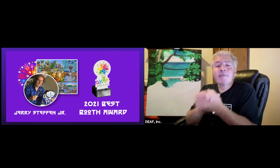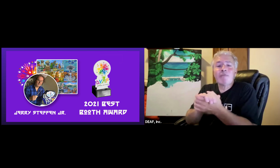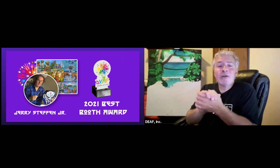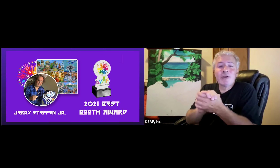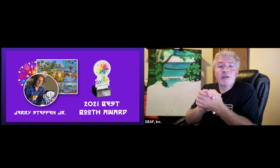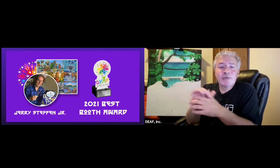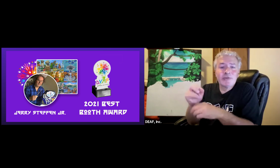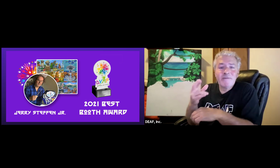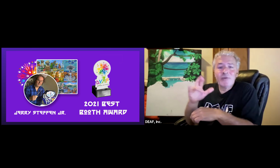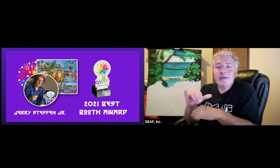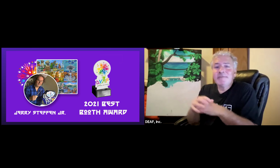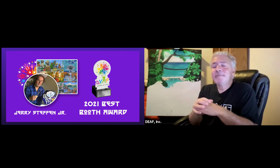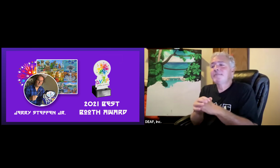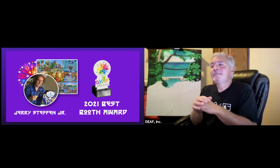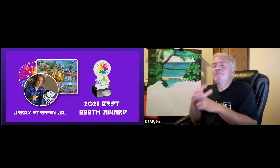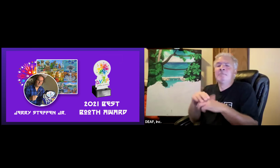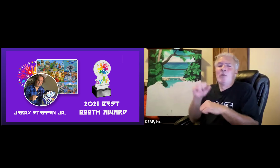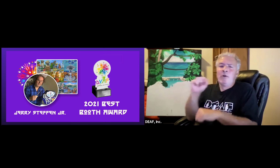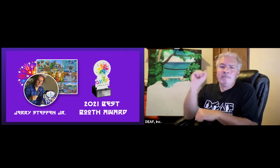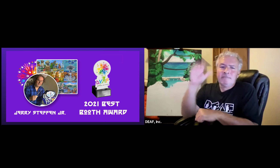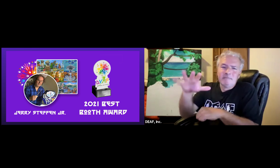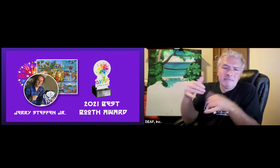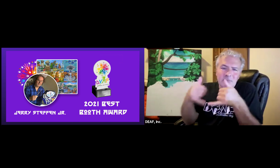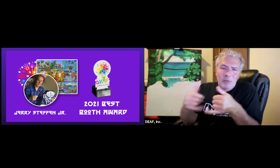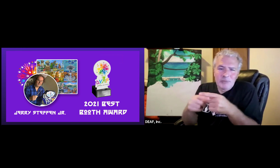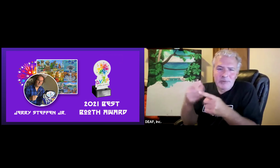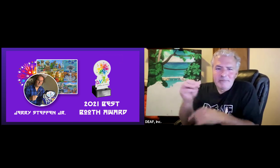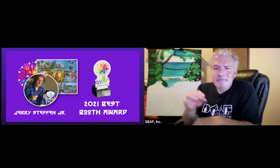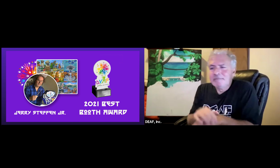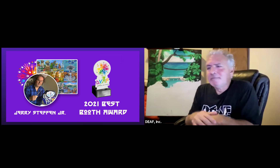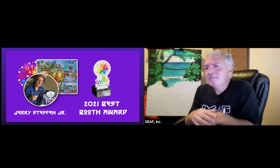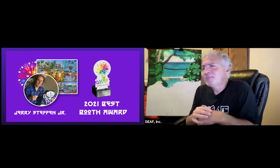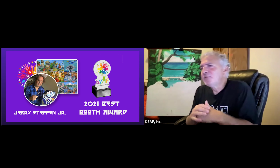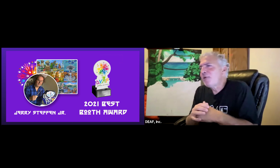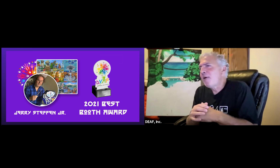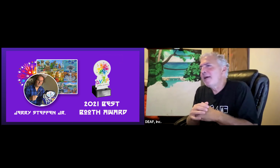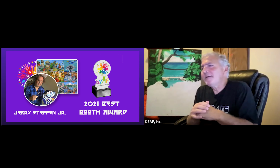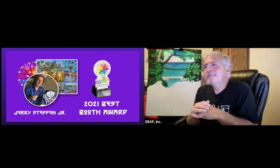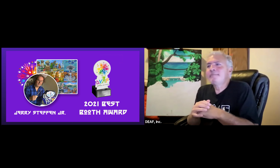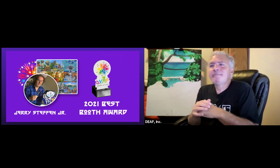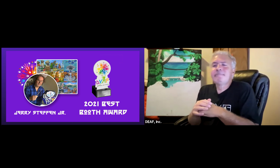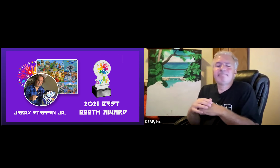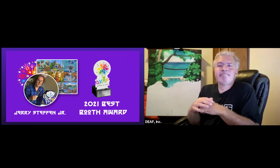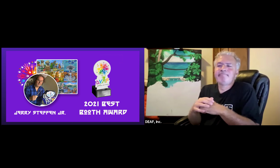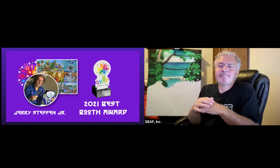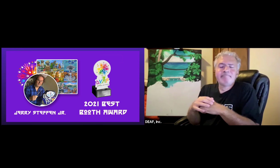Congratulations, Jerry. I will be mailing the award to him later on.